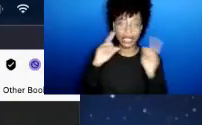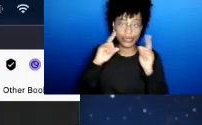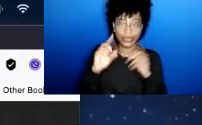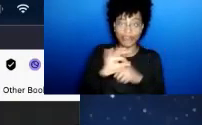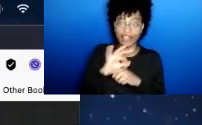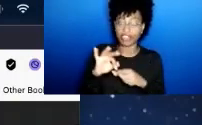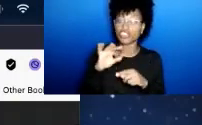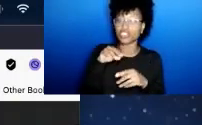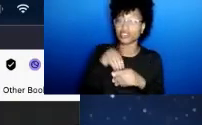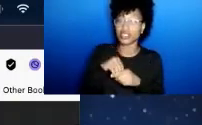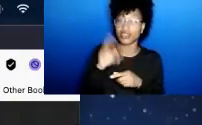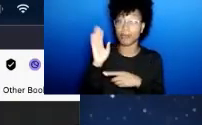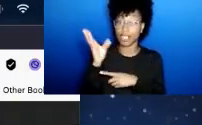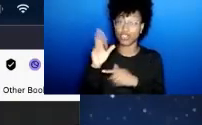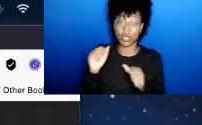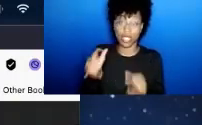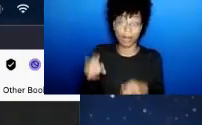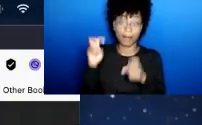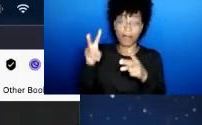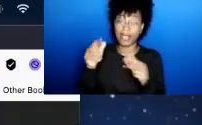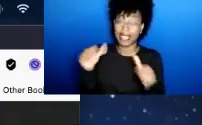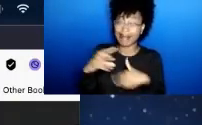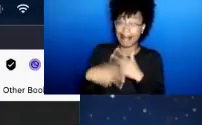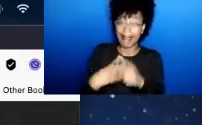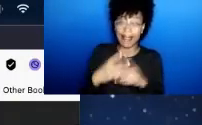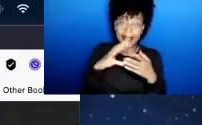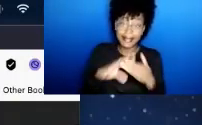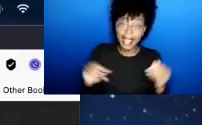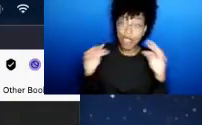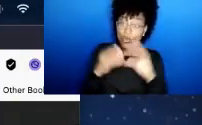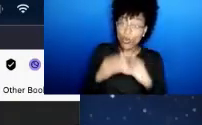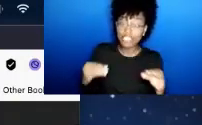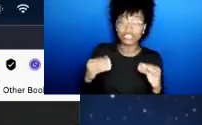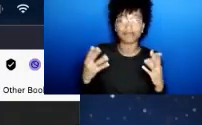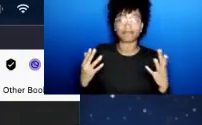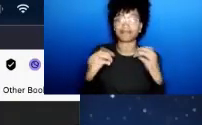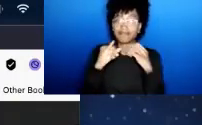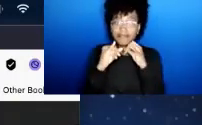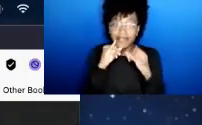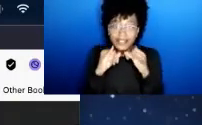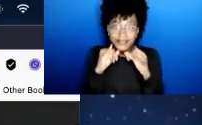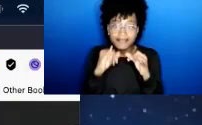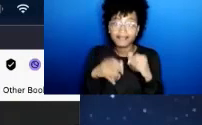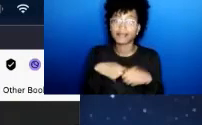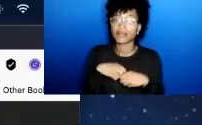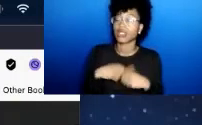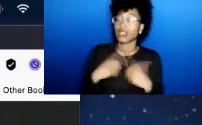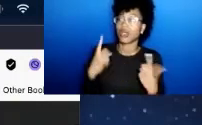file. It can be a narration, interview, audio documentation of something